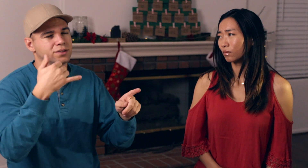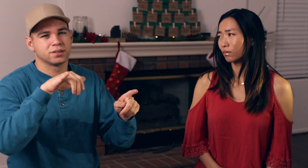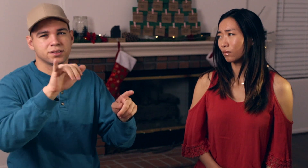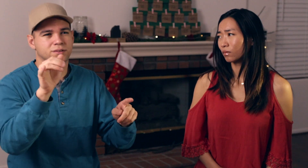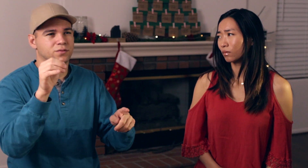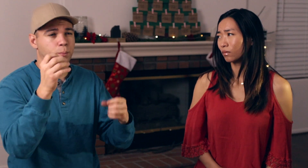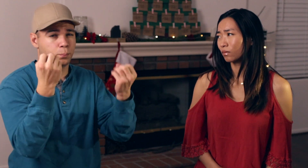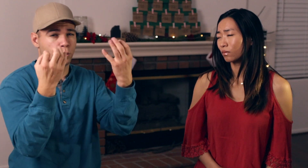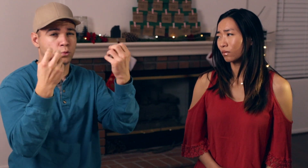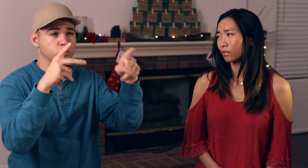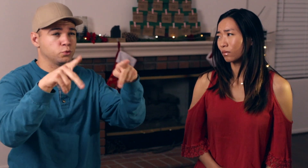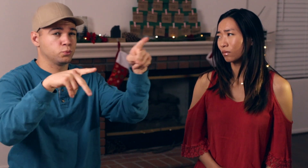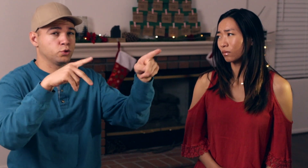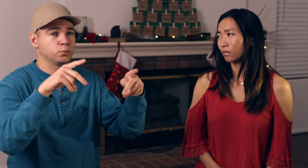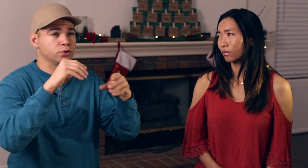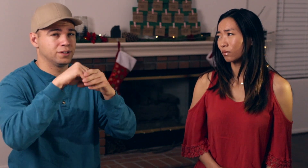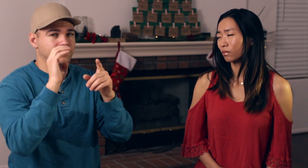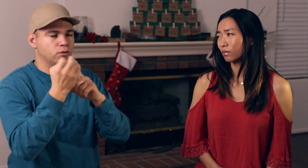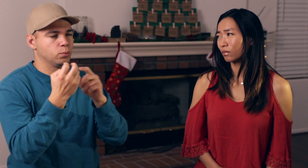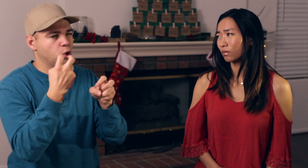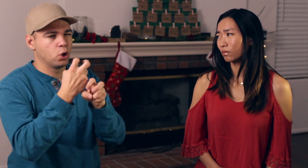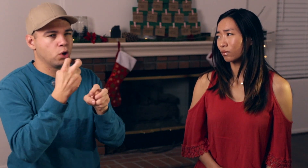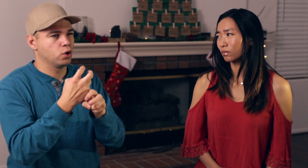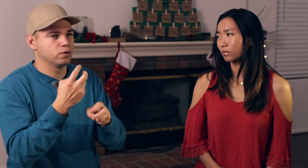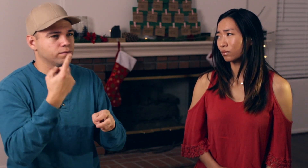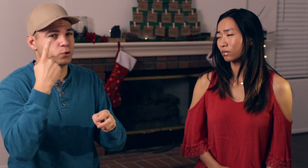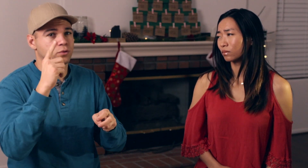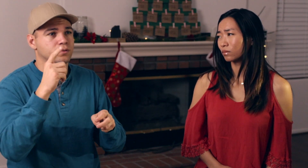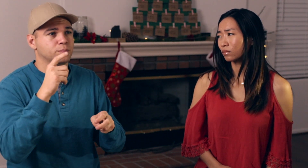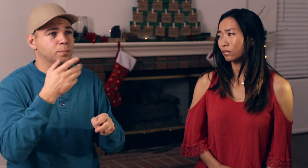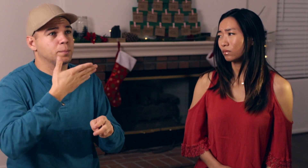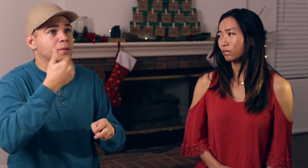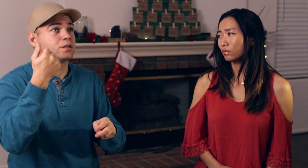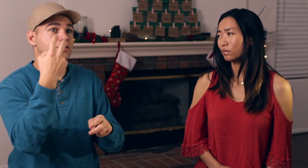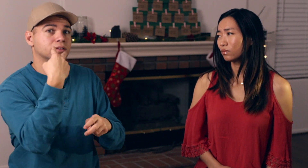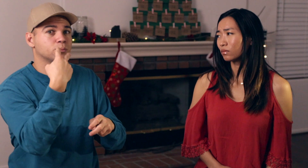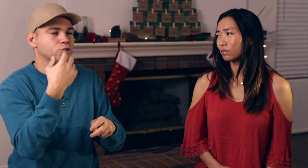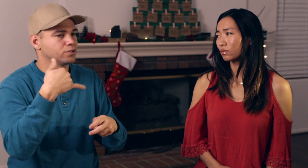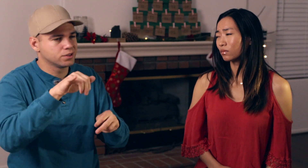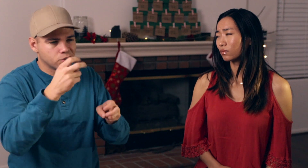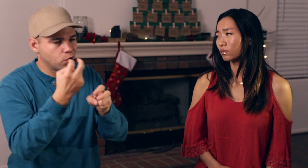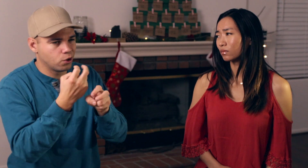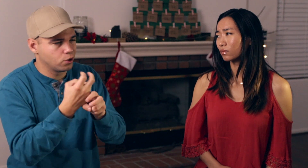still multiple people in an environment is hard for even the best lip reader